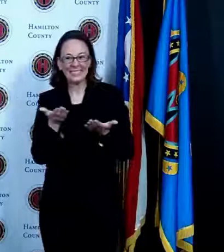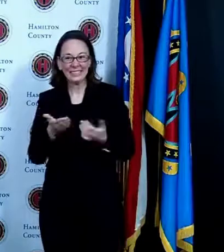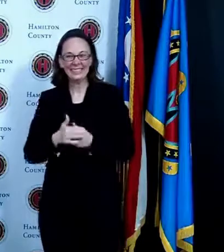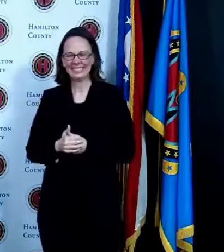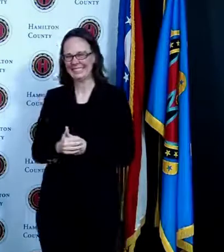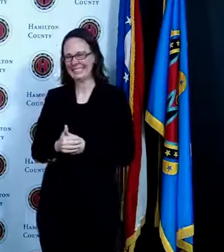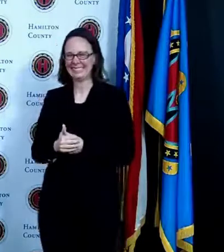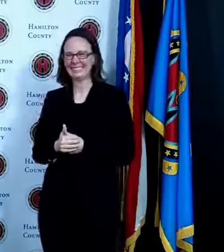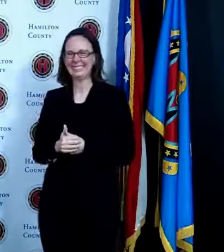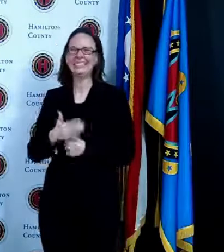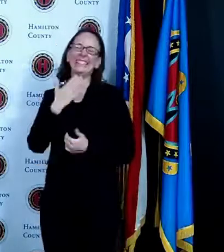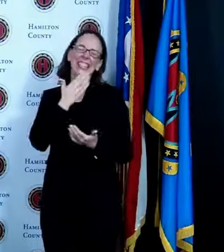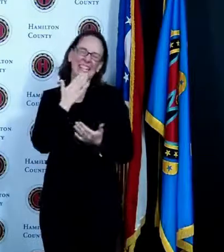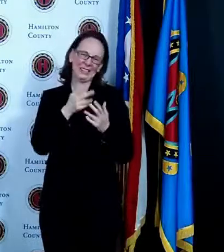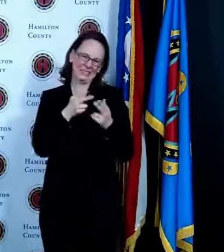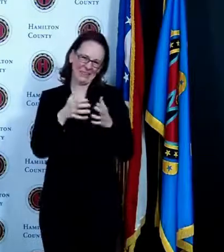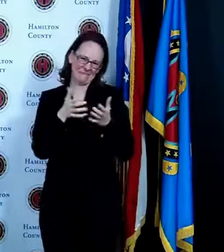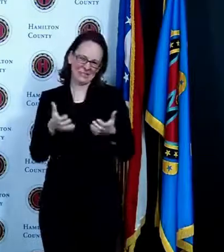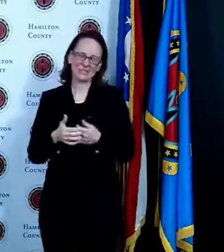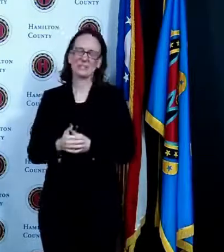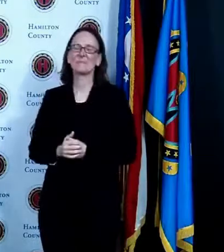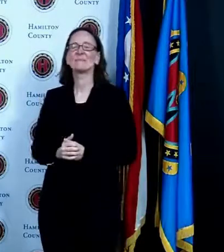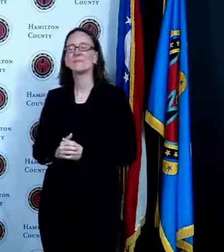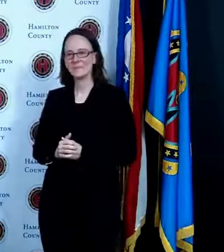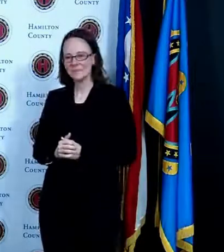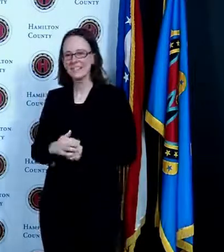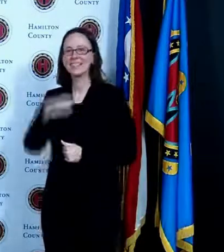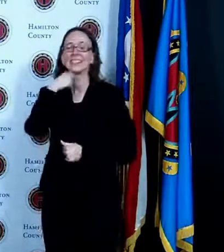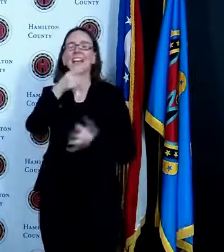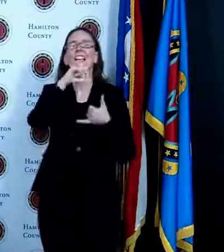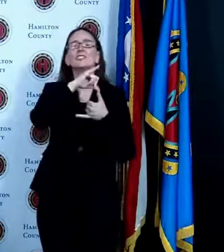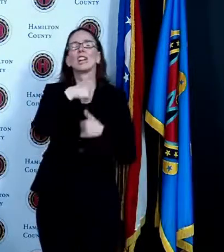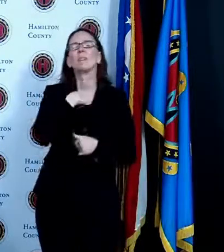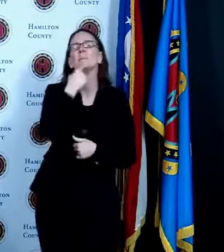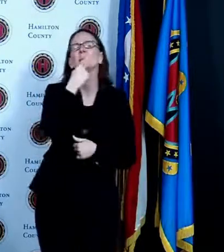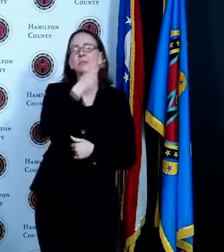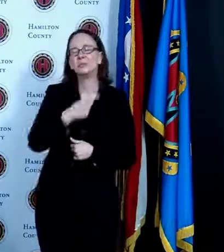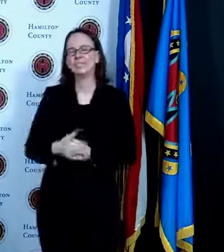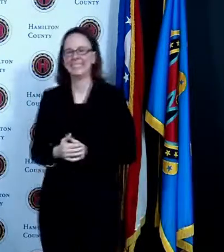you so much I will tell Jay we missed him so we are